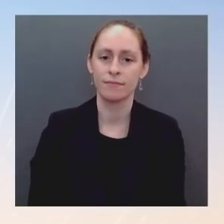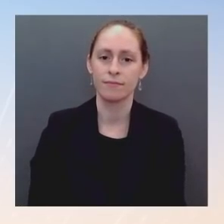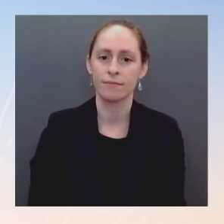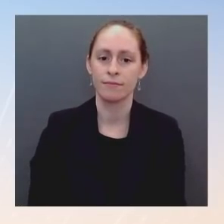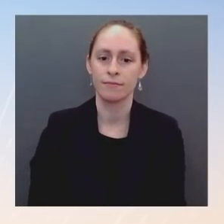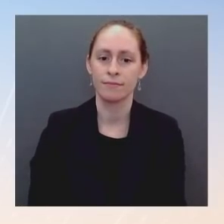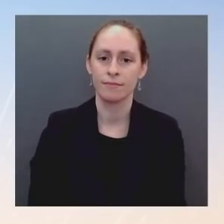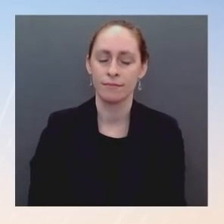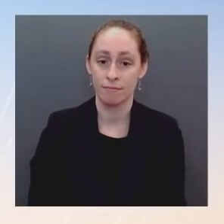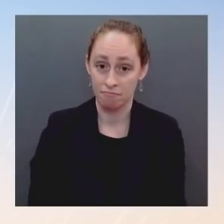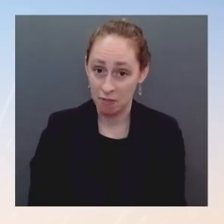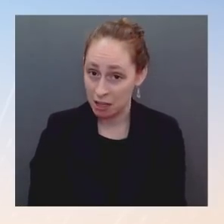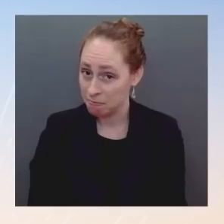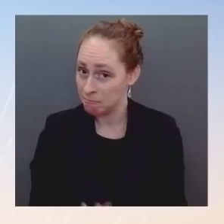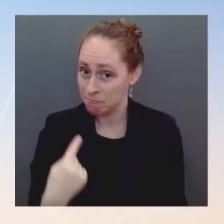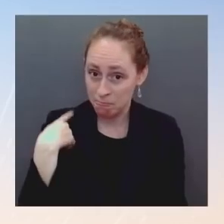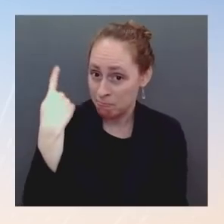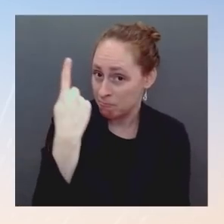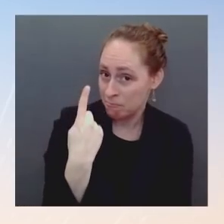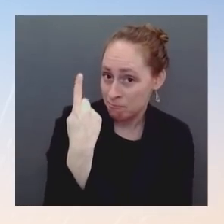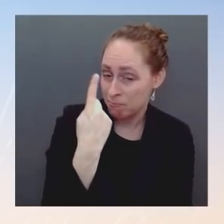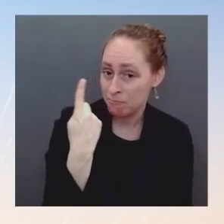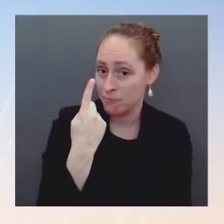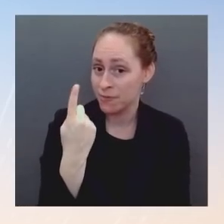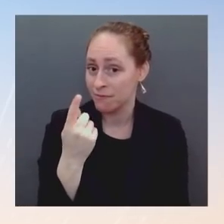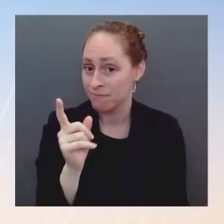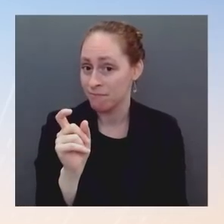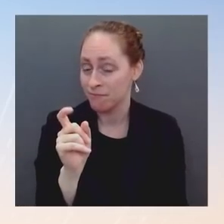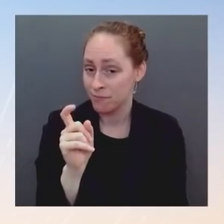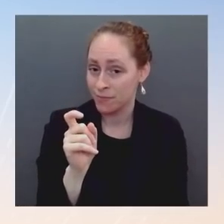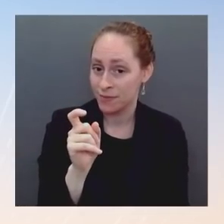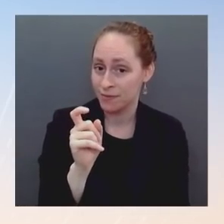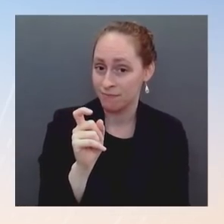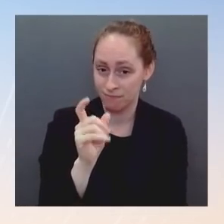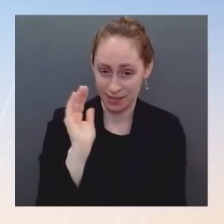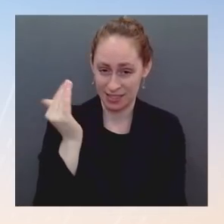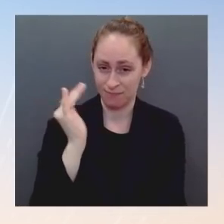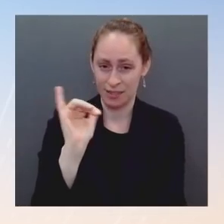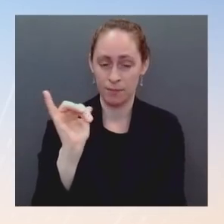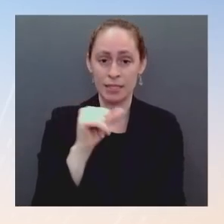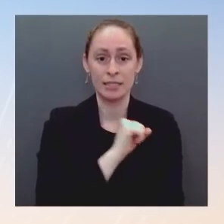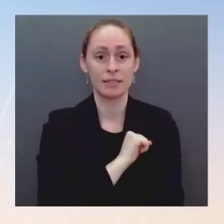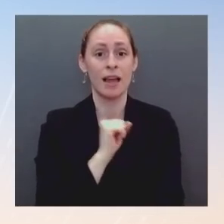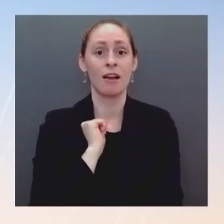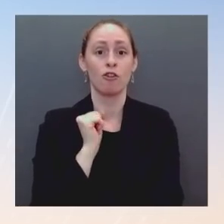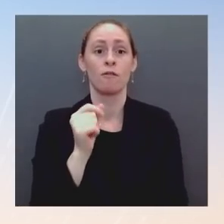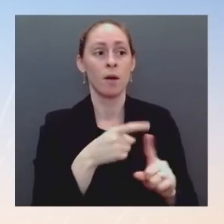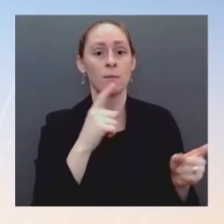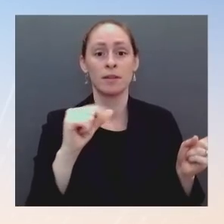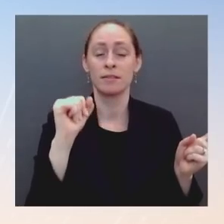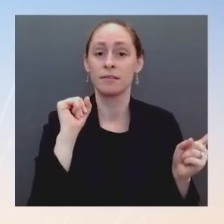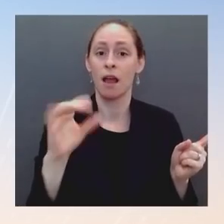The Press: Yeah, of course, with the state. But when you have -- when you're talking about the bipartisan part of it -- >> Ms. Psaki: Yeah. The Press: -- how much weight might the President